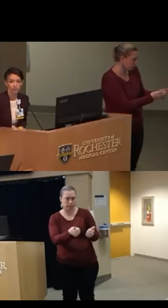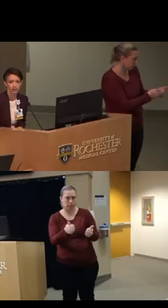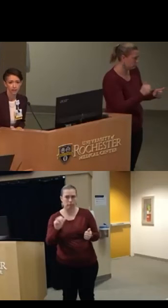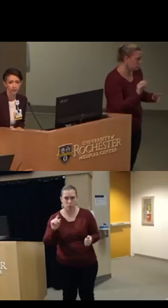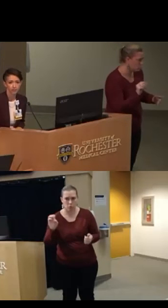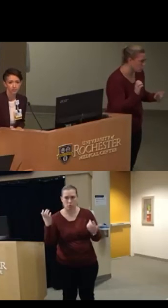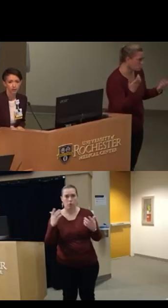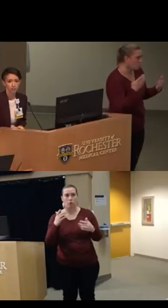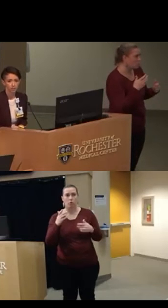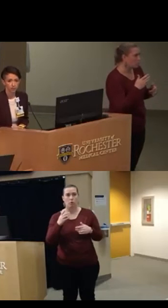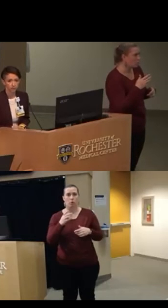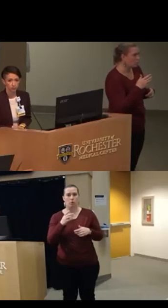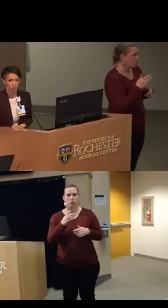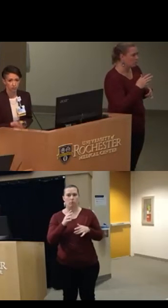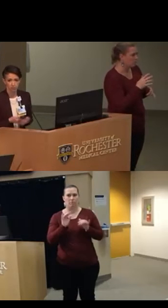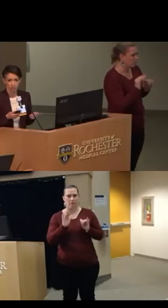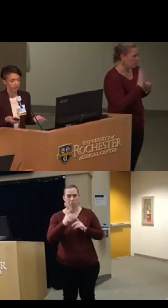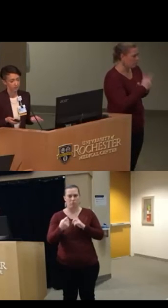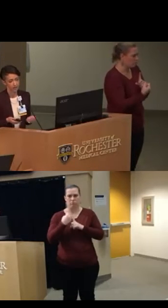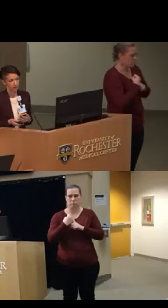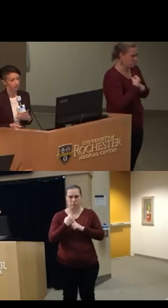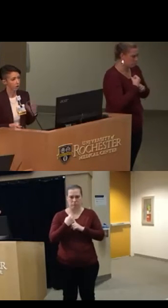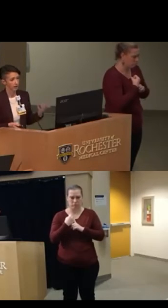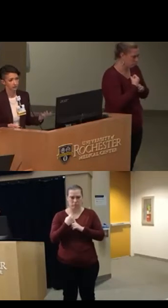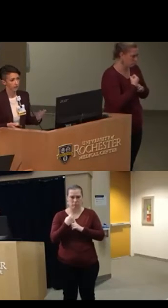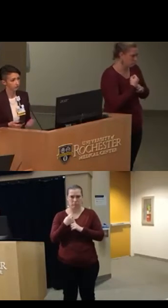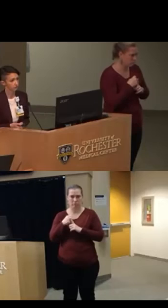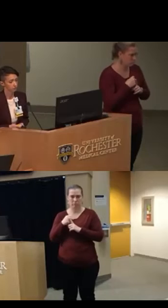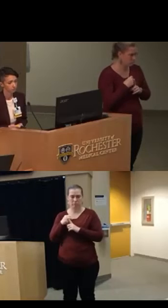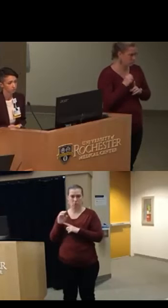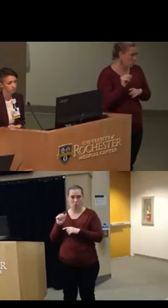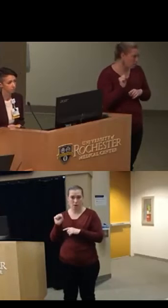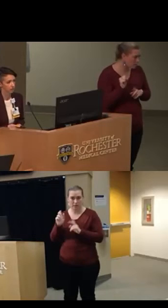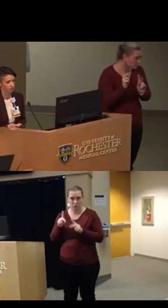provided care but it's also might impact the OAS that answered the phone when that patient